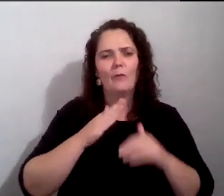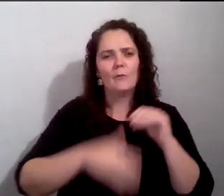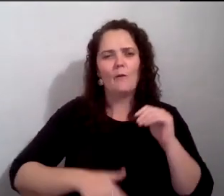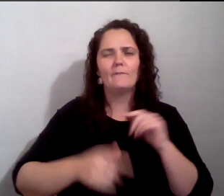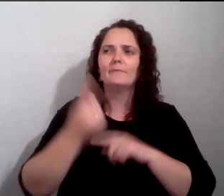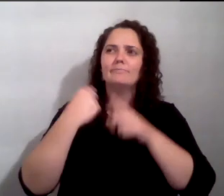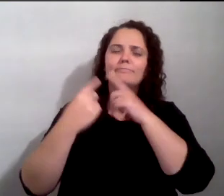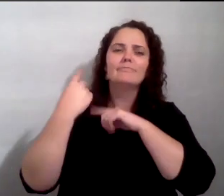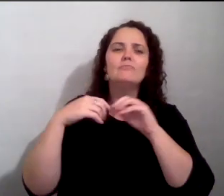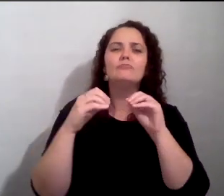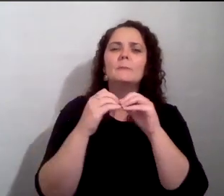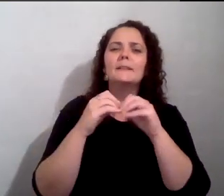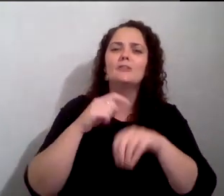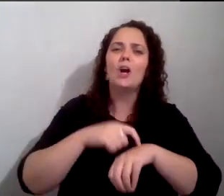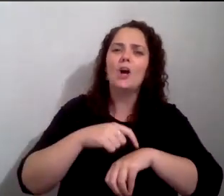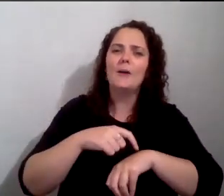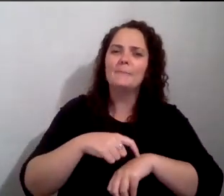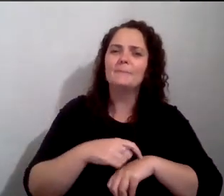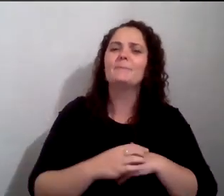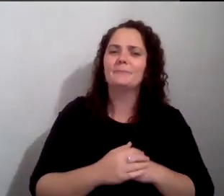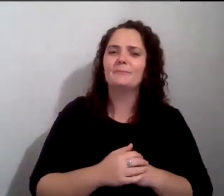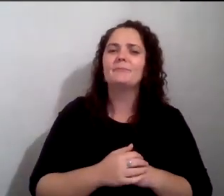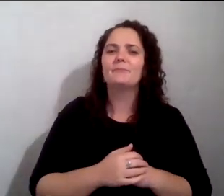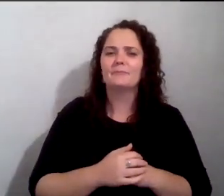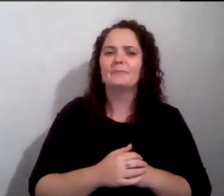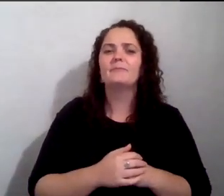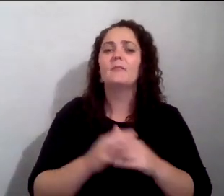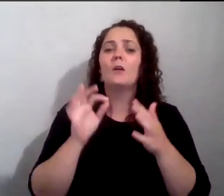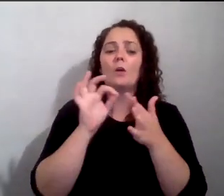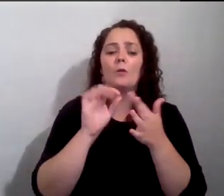Brisbane’s art history. The kind of pottery that was being